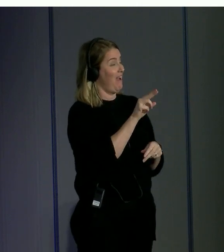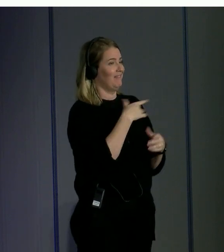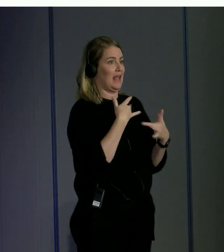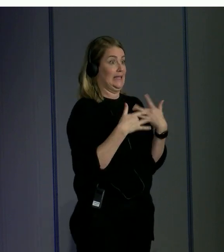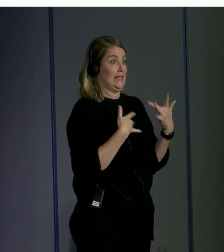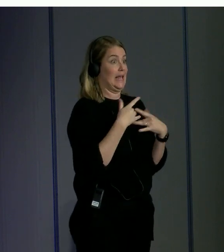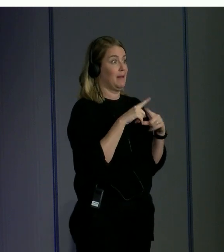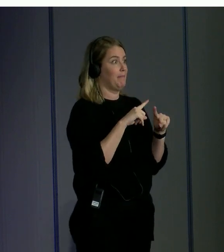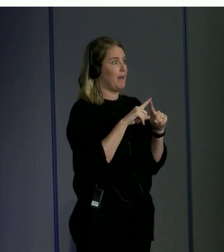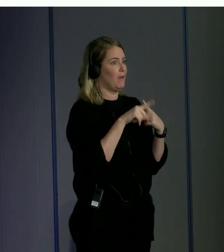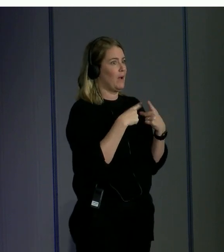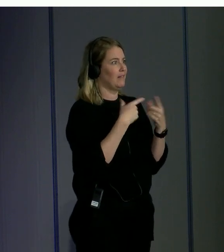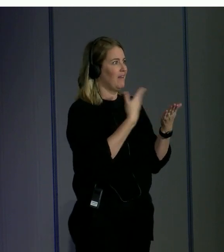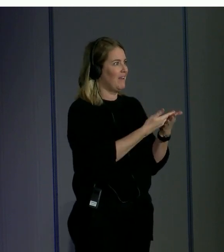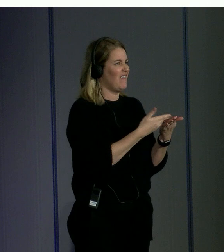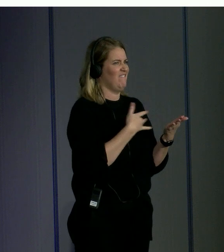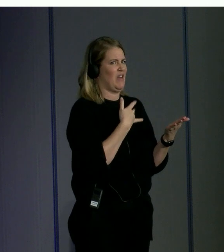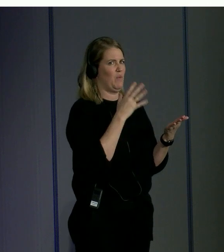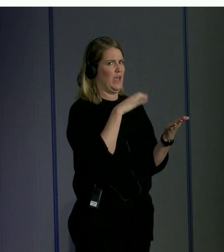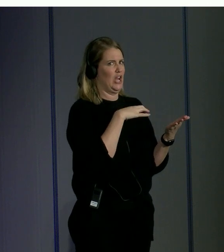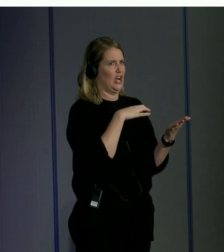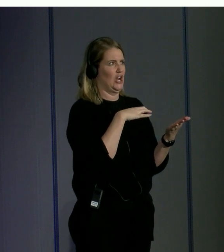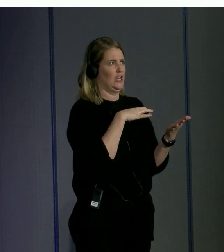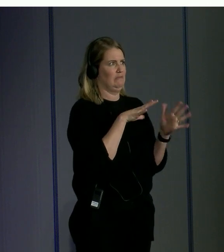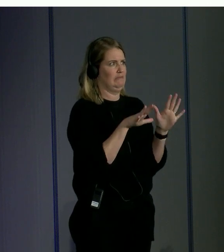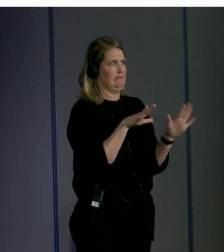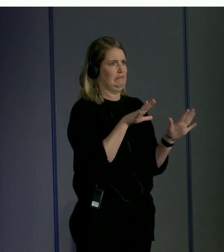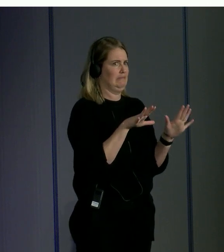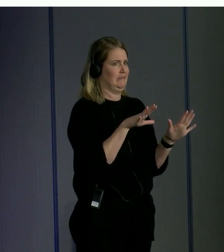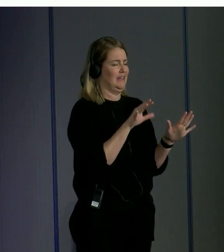but when I got in there, it always felt weird to me.